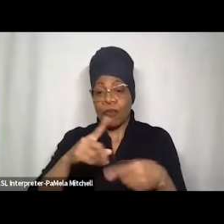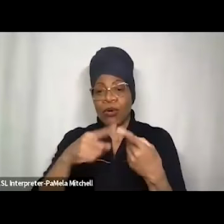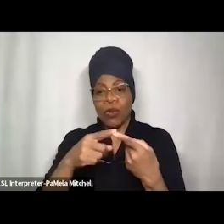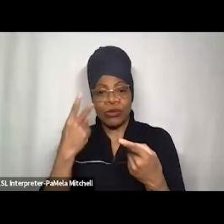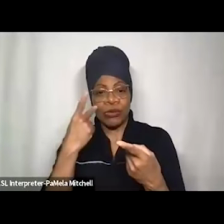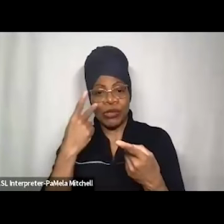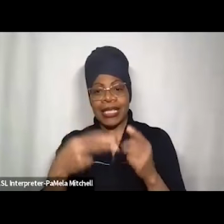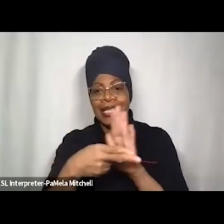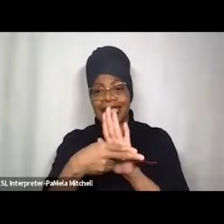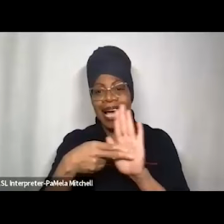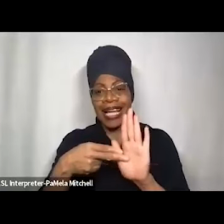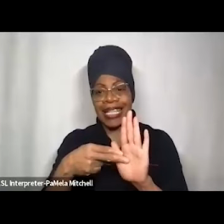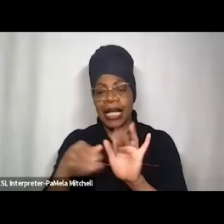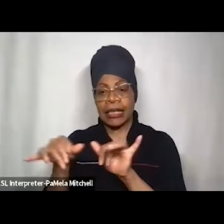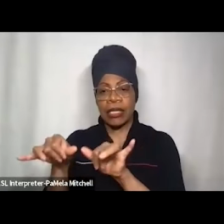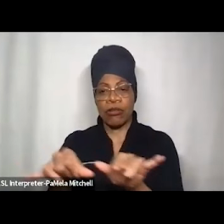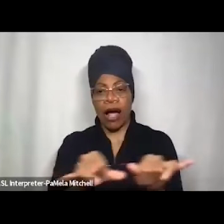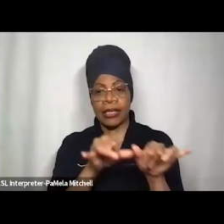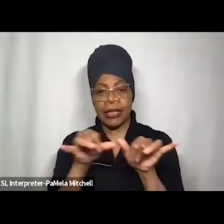for DSM-5 in more detail.